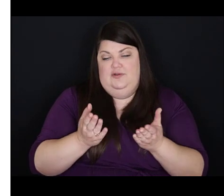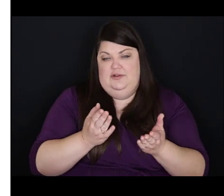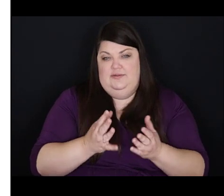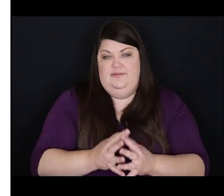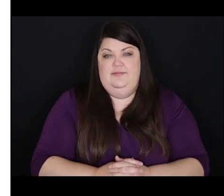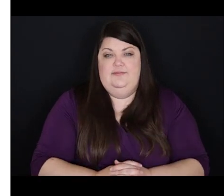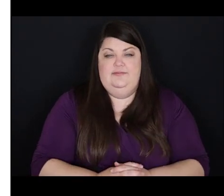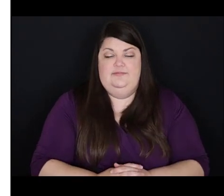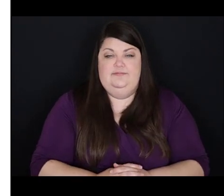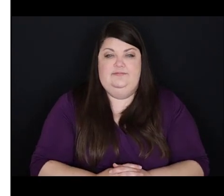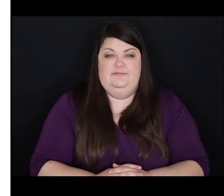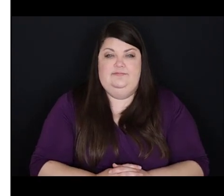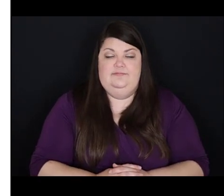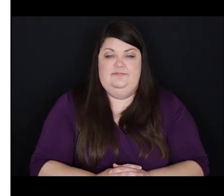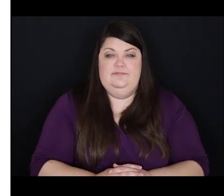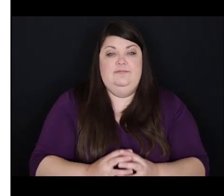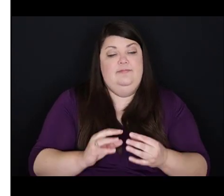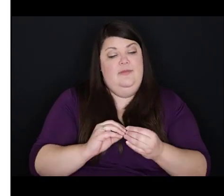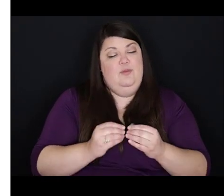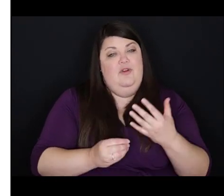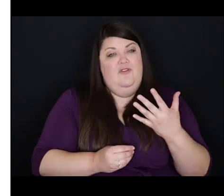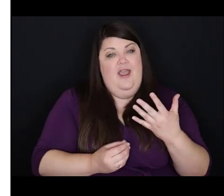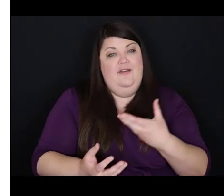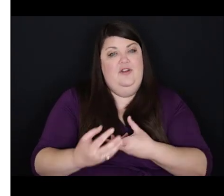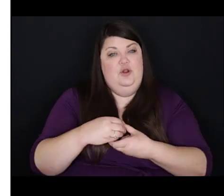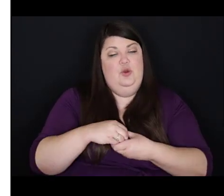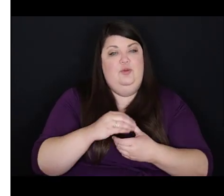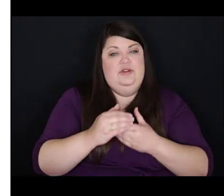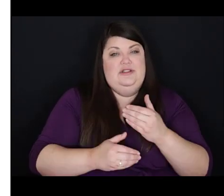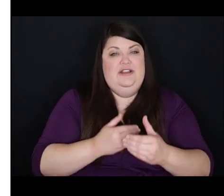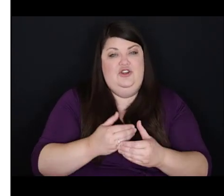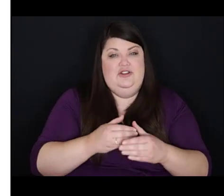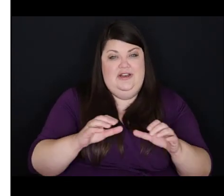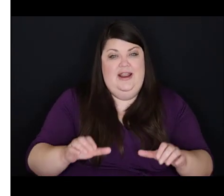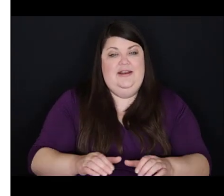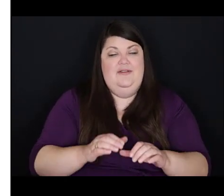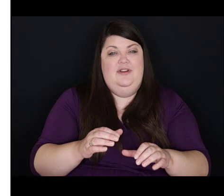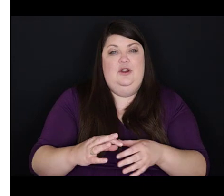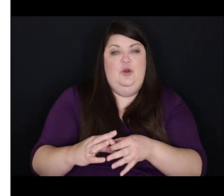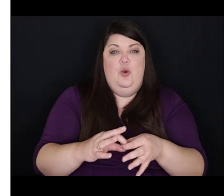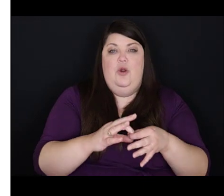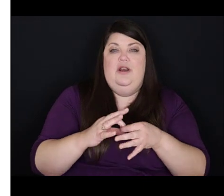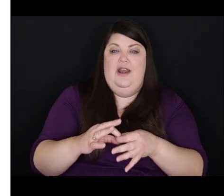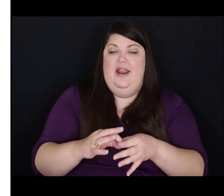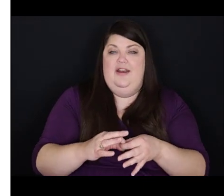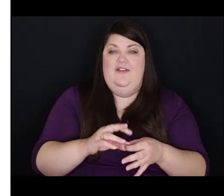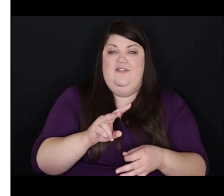Number (5) includes the procedures and activities to coordinate VR personnel development with